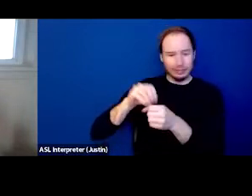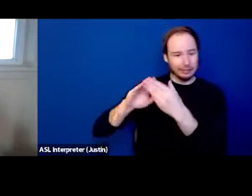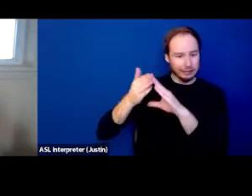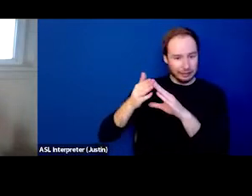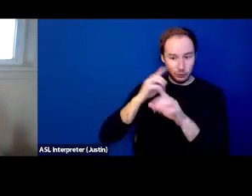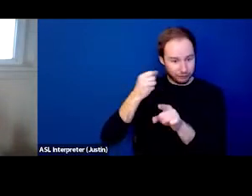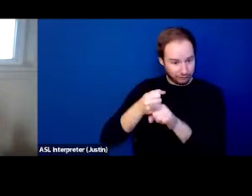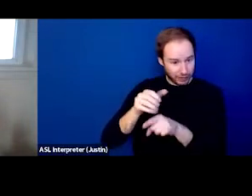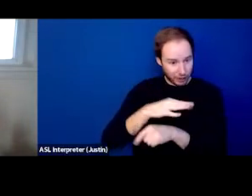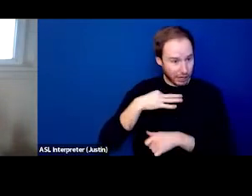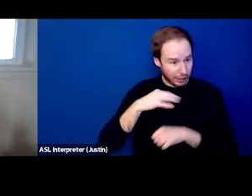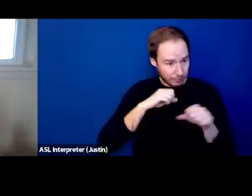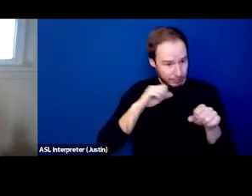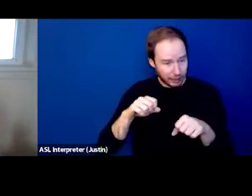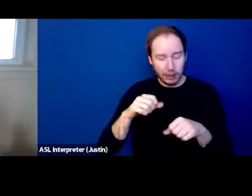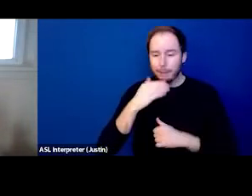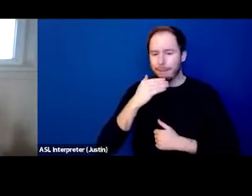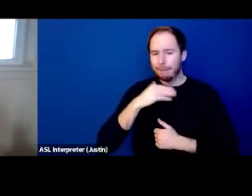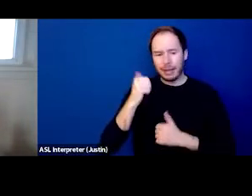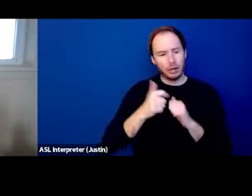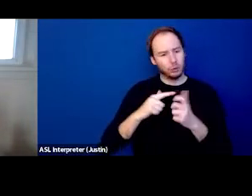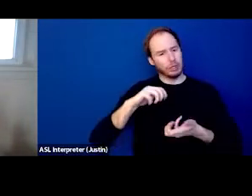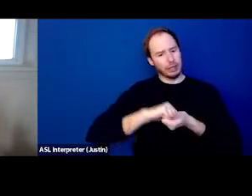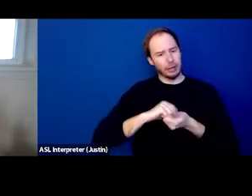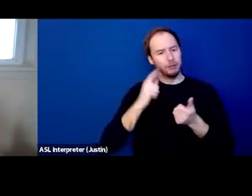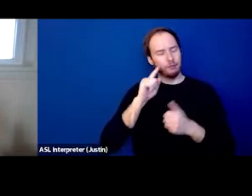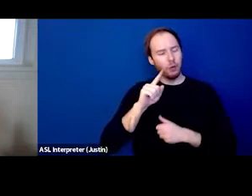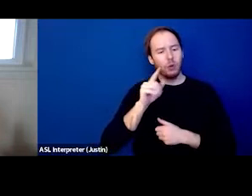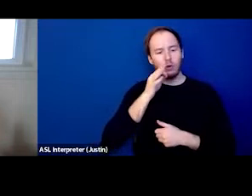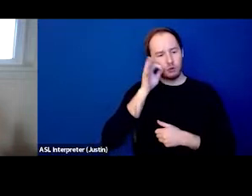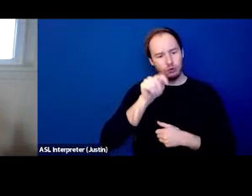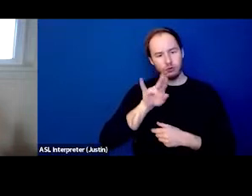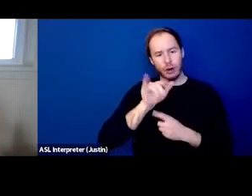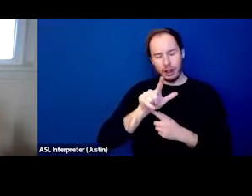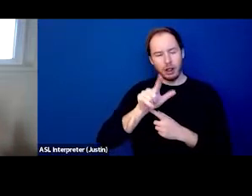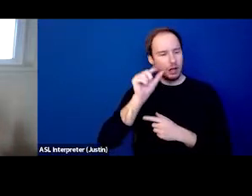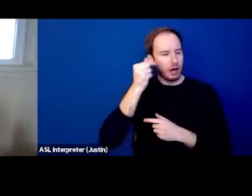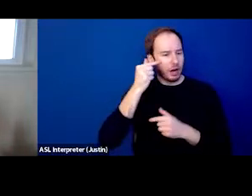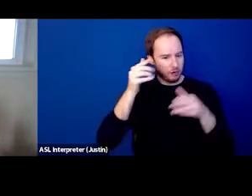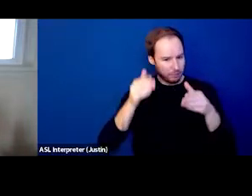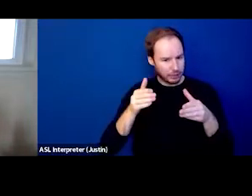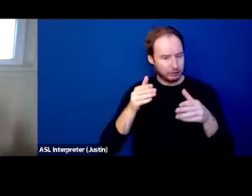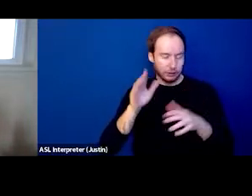And then also what's the best way to collaborate with tribal governments. Once individuals have those questions answered,